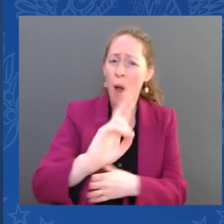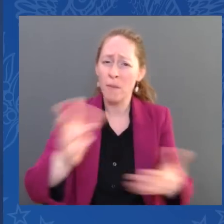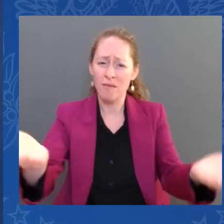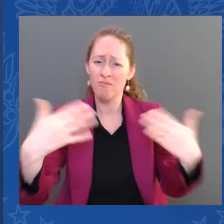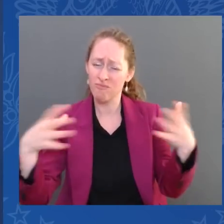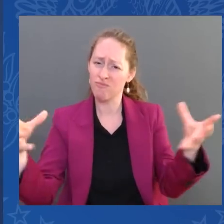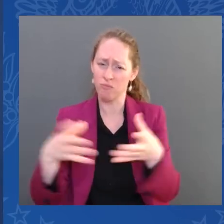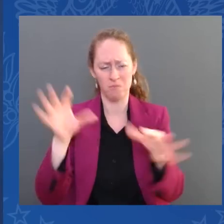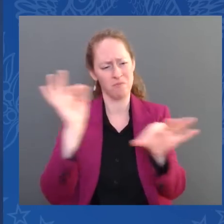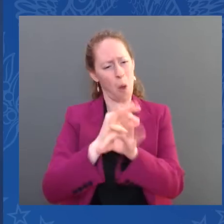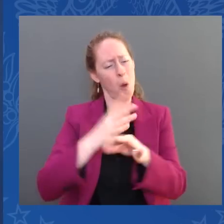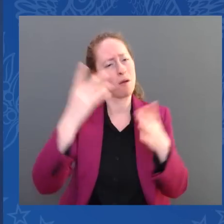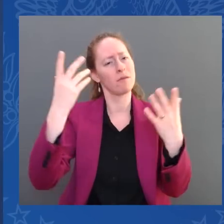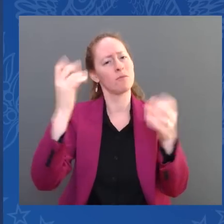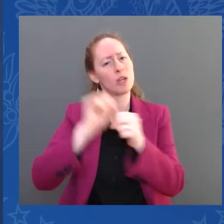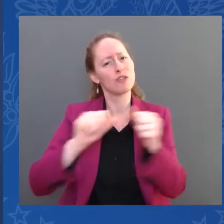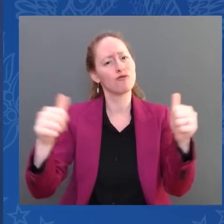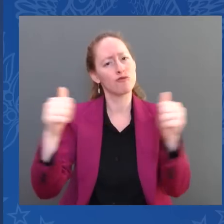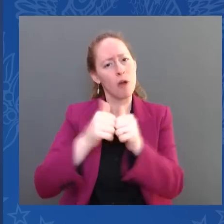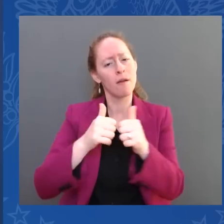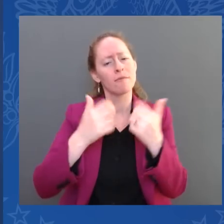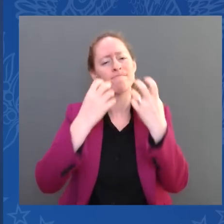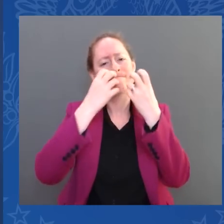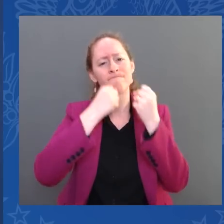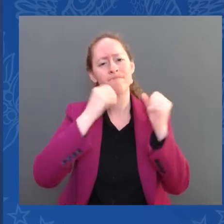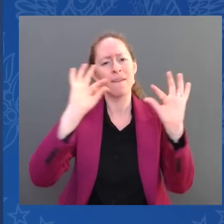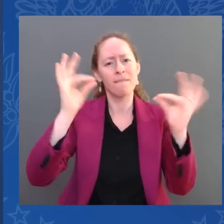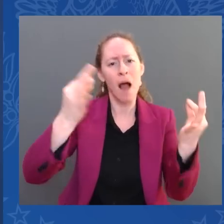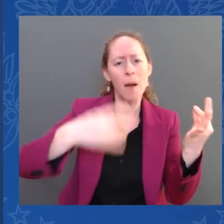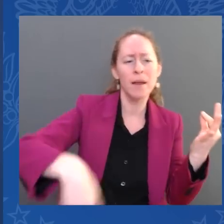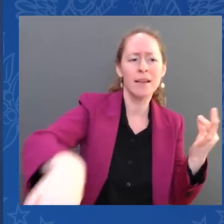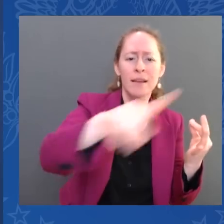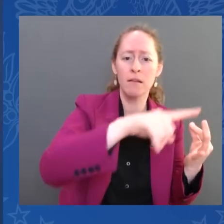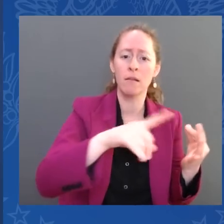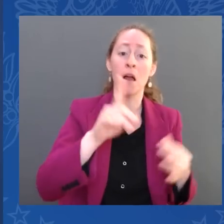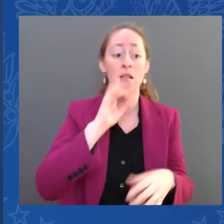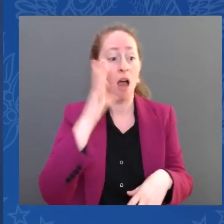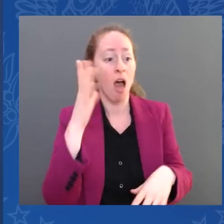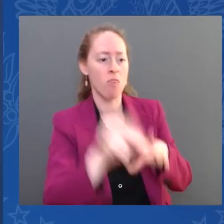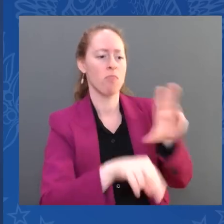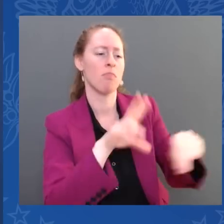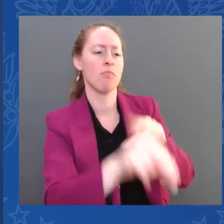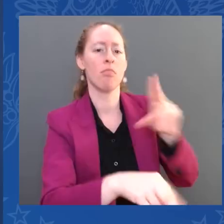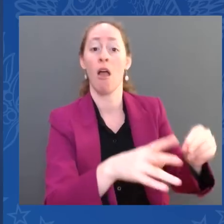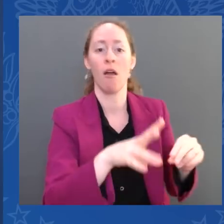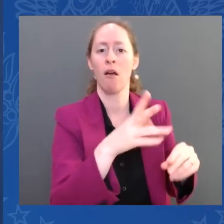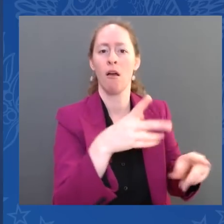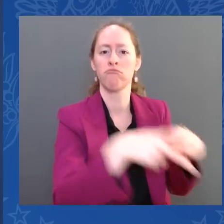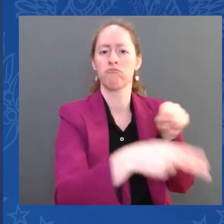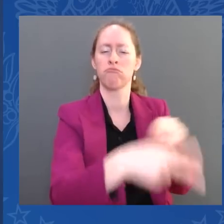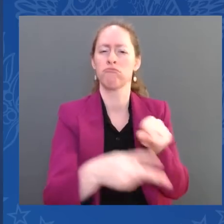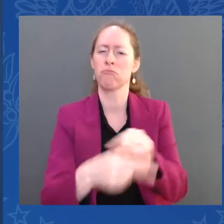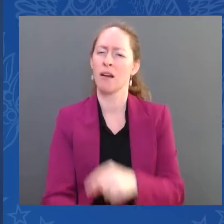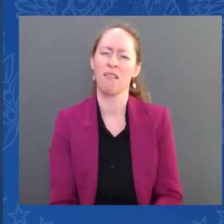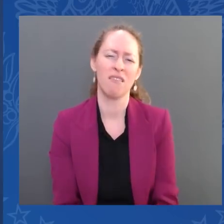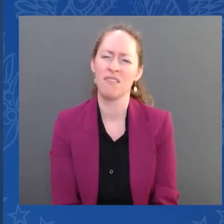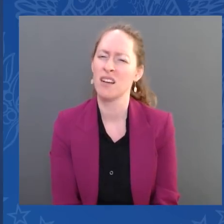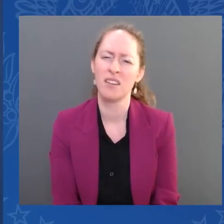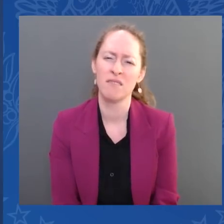Now, the other melem- -- other element I'd like to address that has impacts on inflation is to lower the deficit.